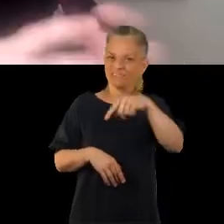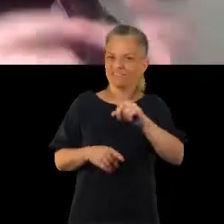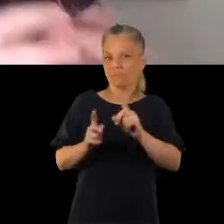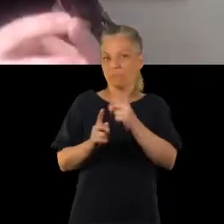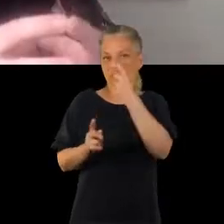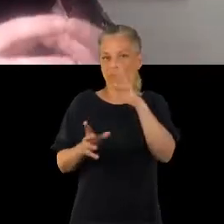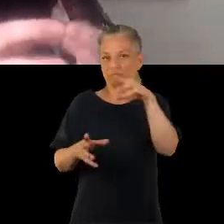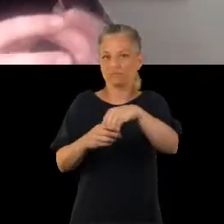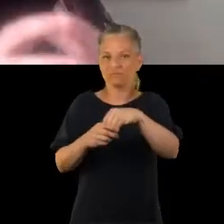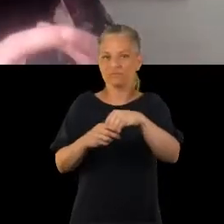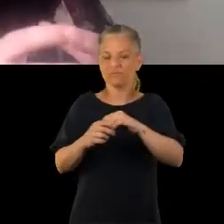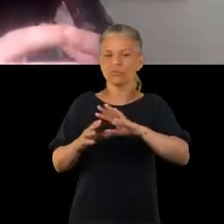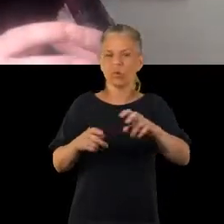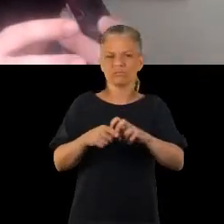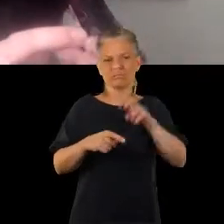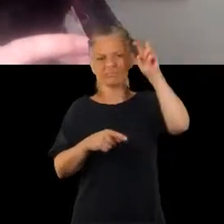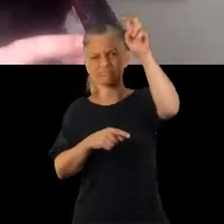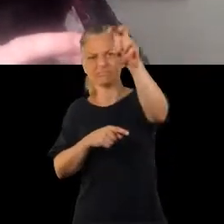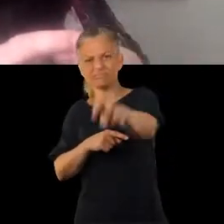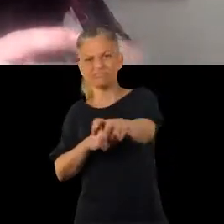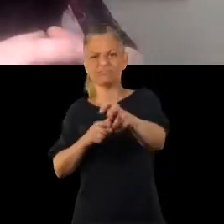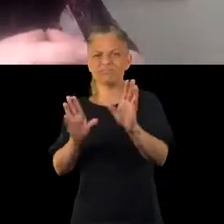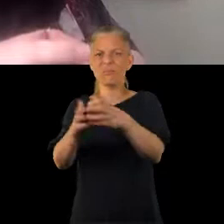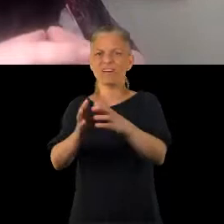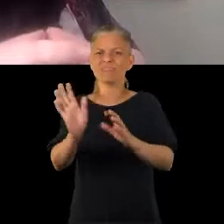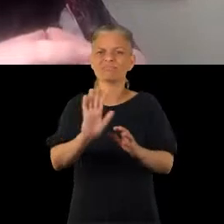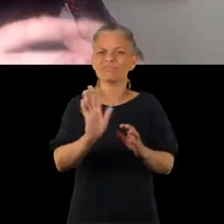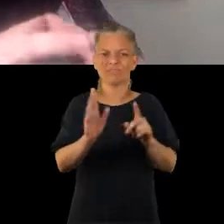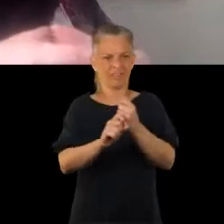you don’t need to worry about that, we’ve got that. And people who understand